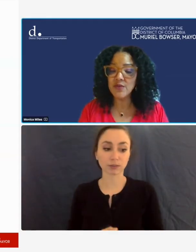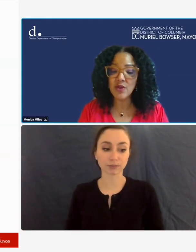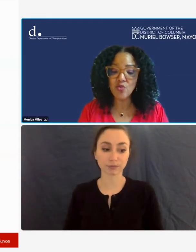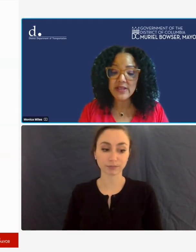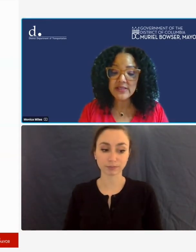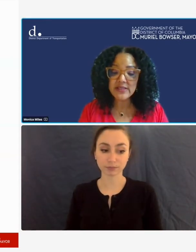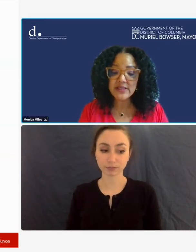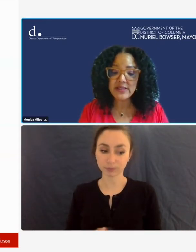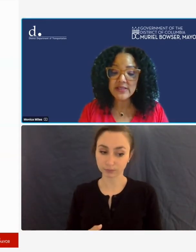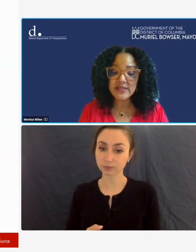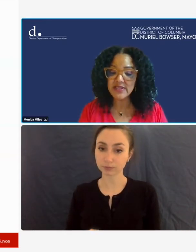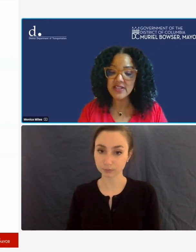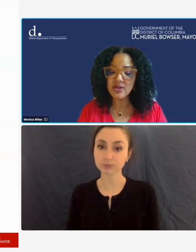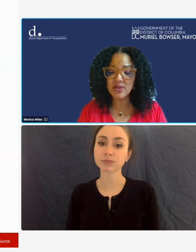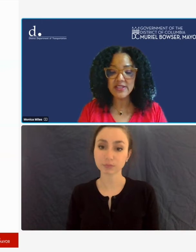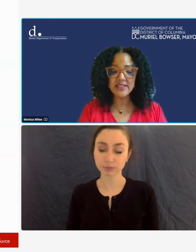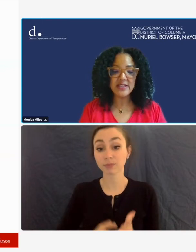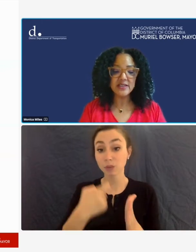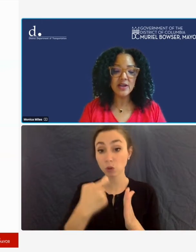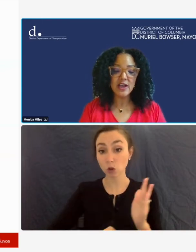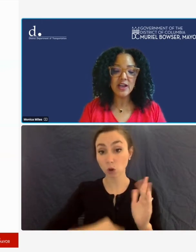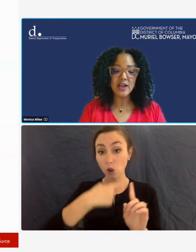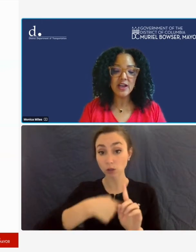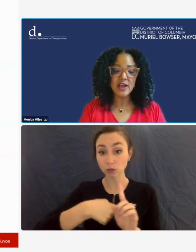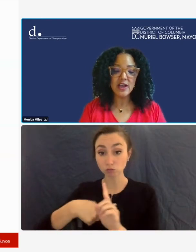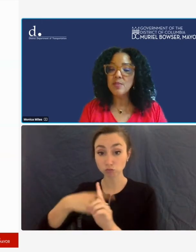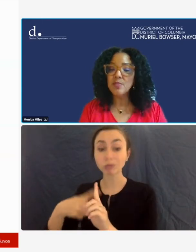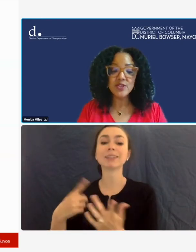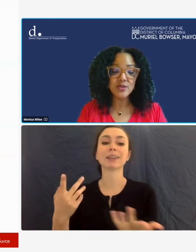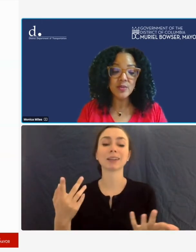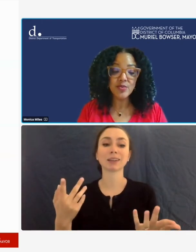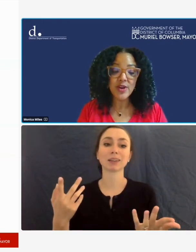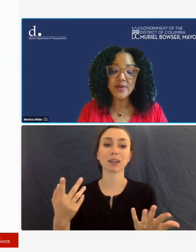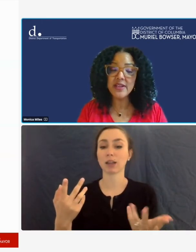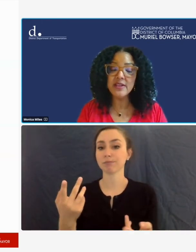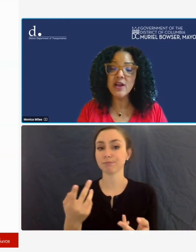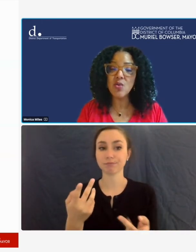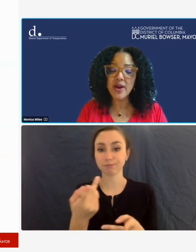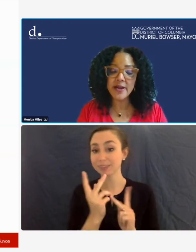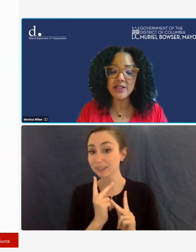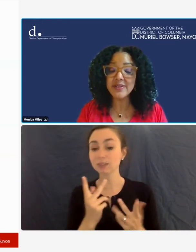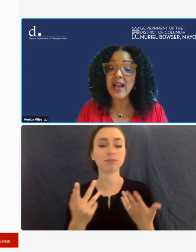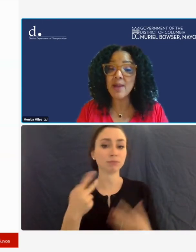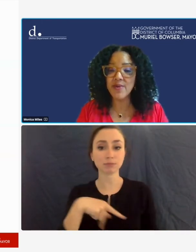renting the cost of renting or leasing um personal property acquired under an operating